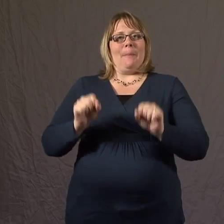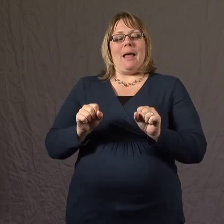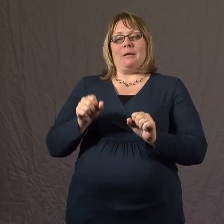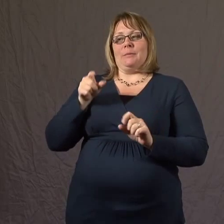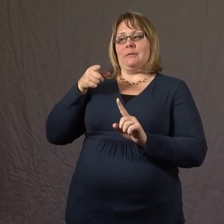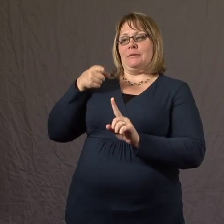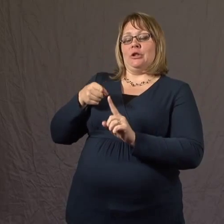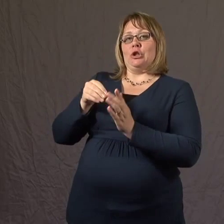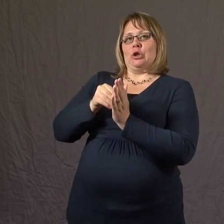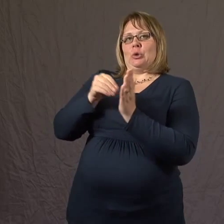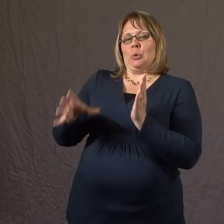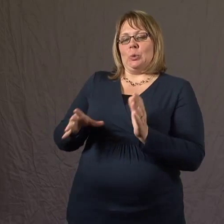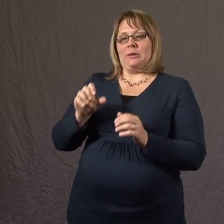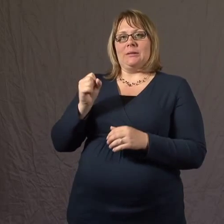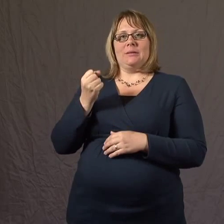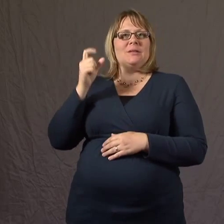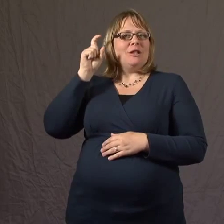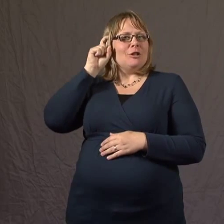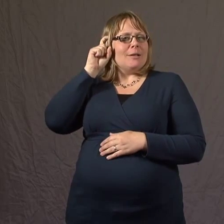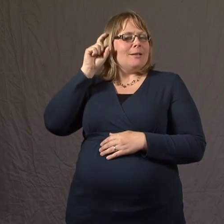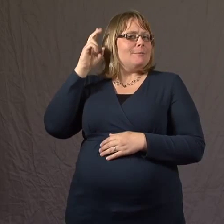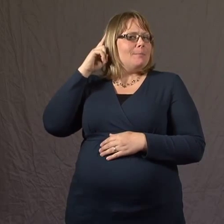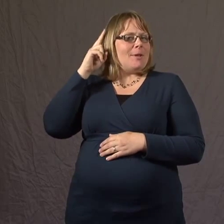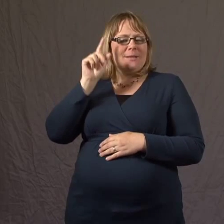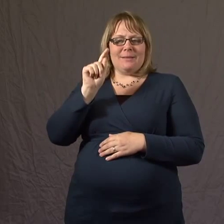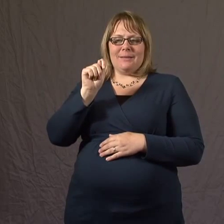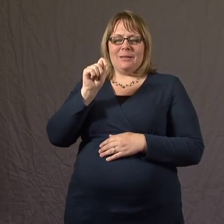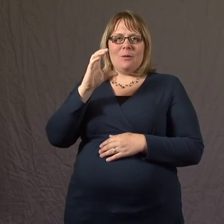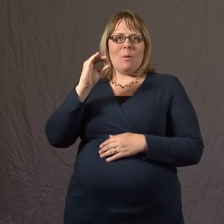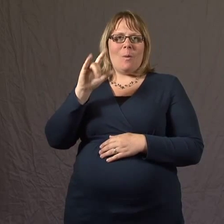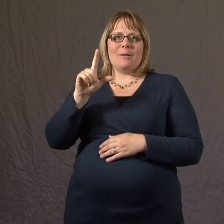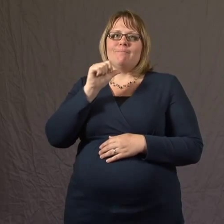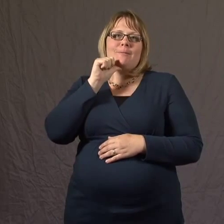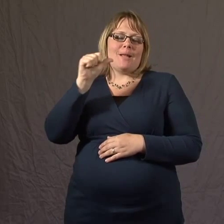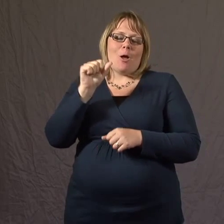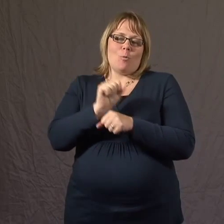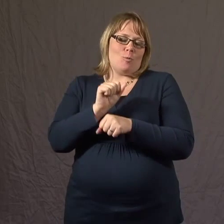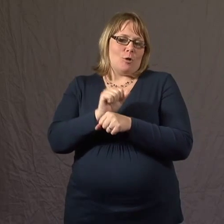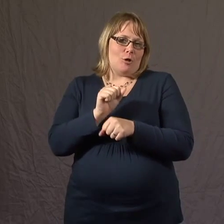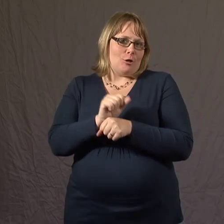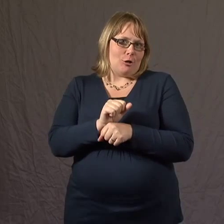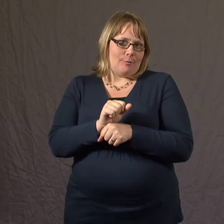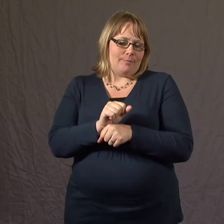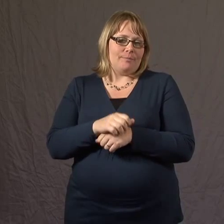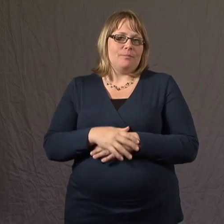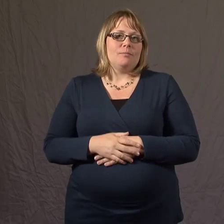and the sound is clear, then it may be due to the student’s hearing aid or cochlear